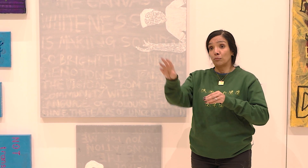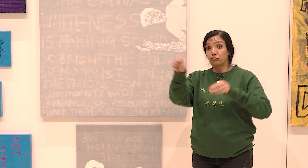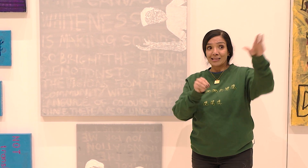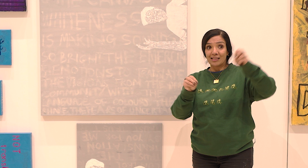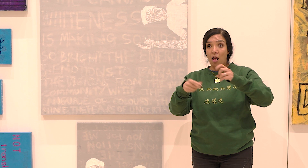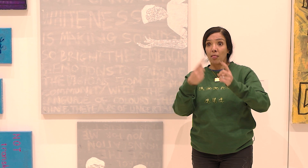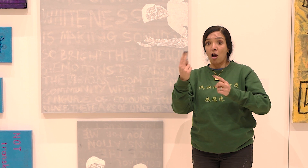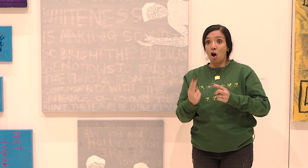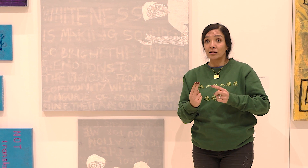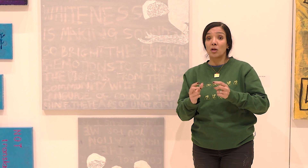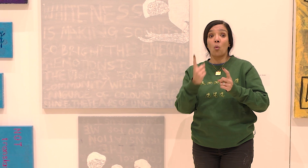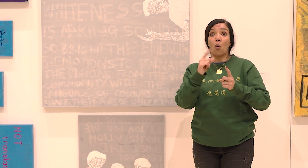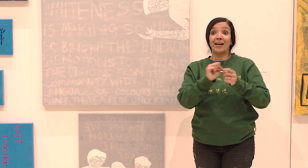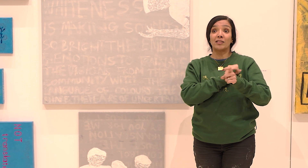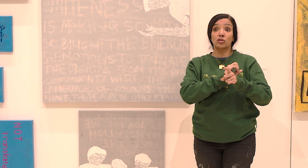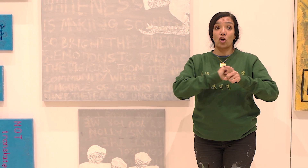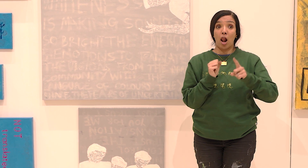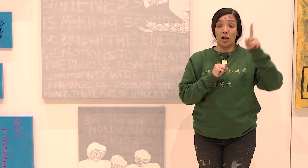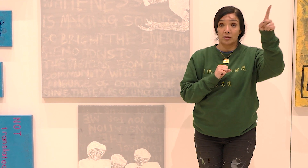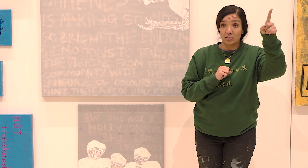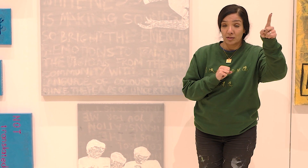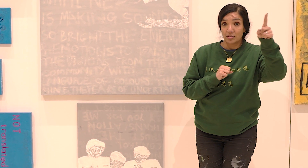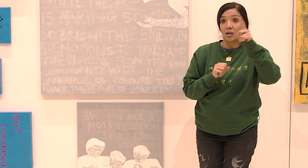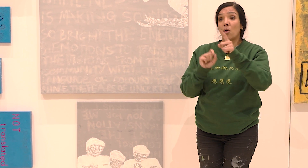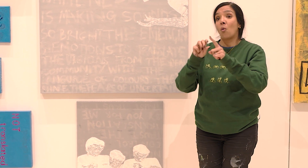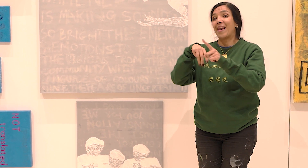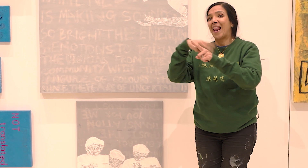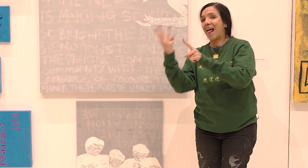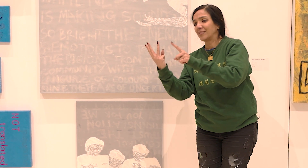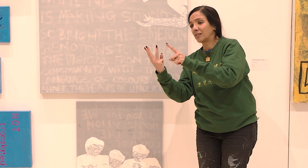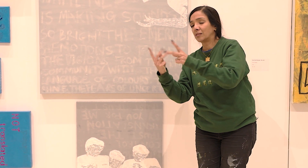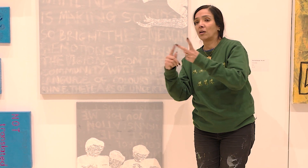they asked me to lead this, by the way-- there was another Deaf artist in Scotland,